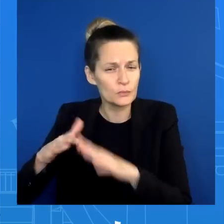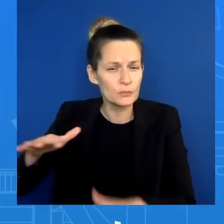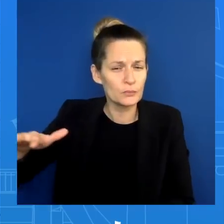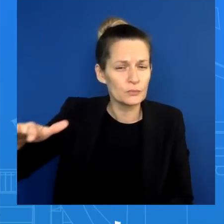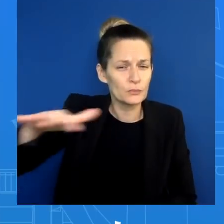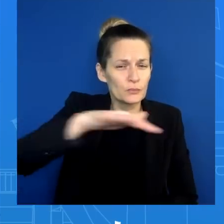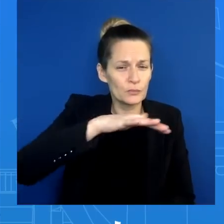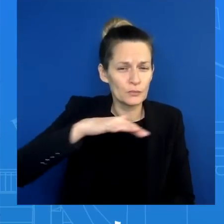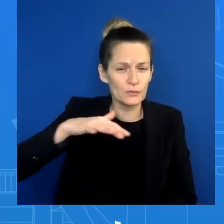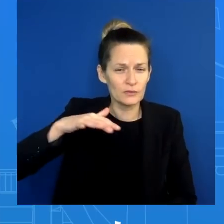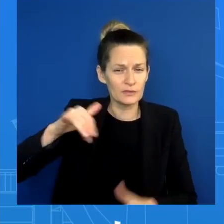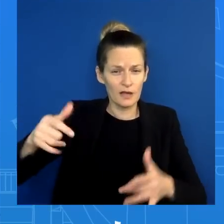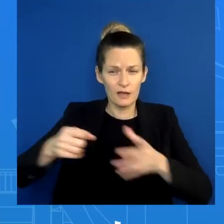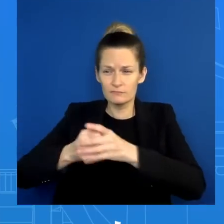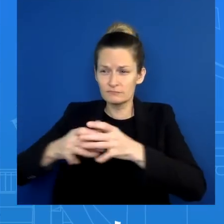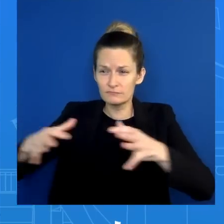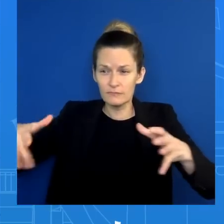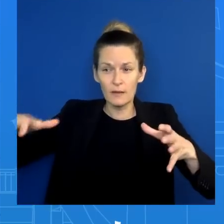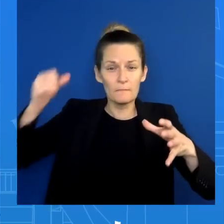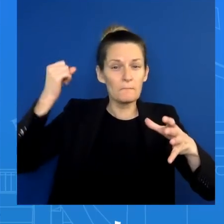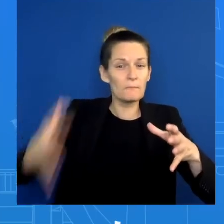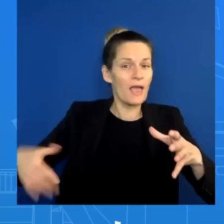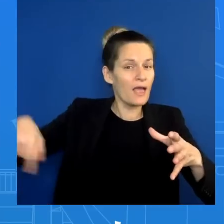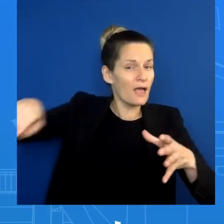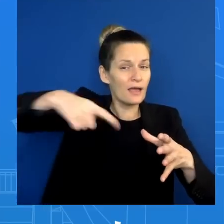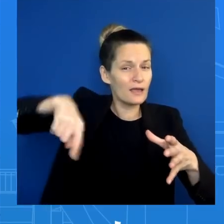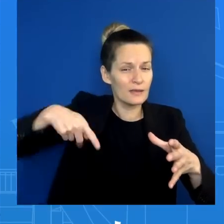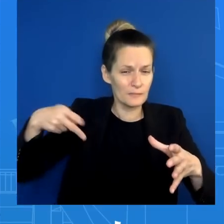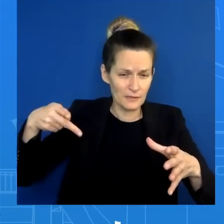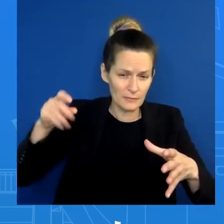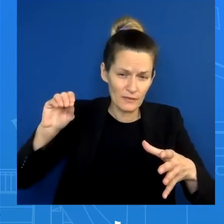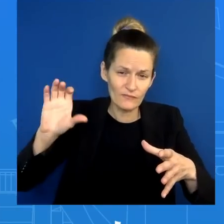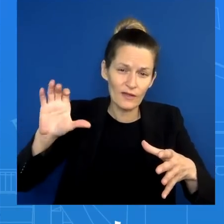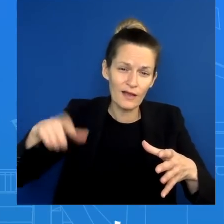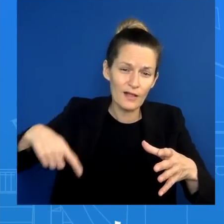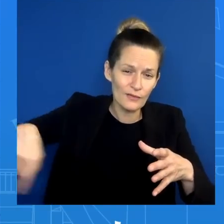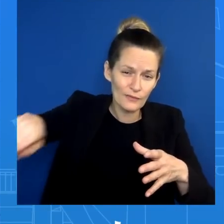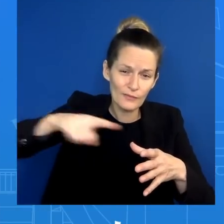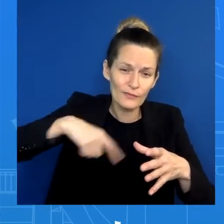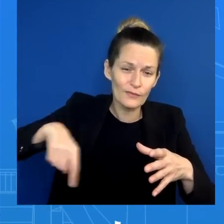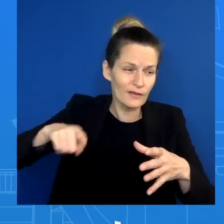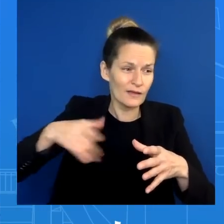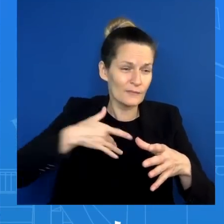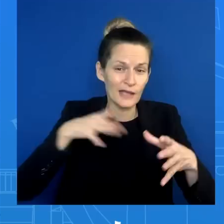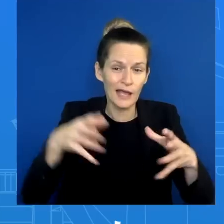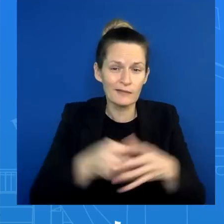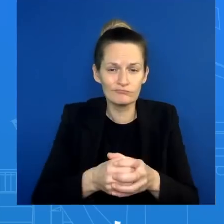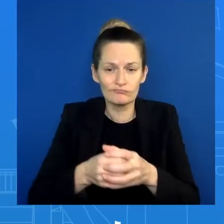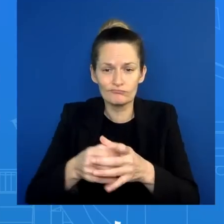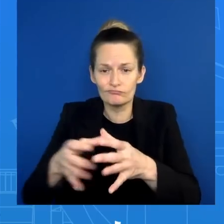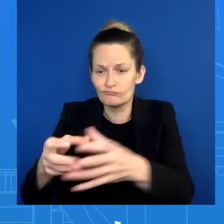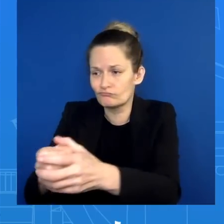that he's done to make sure we don't leave anybody behind. And this is part of that. Again, the secretary is committed the president